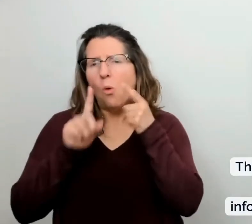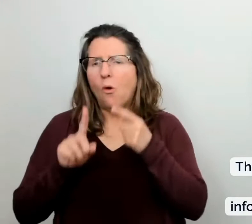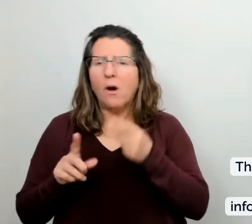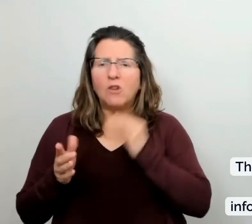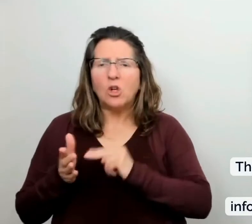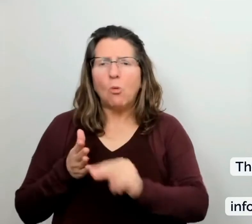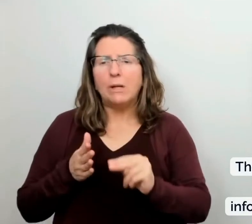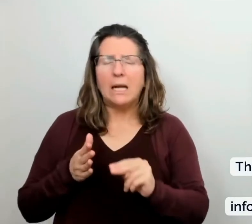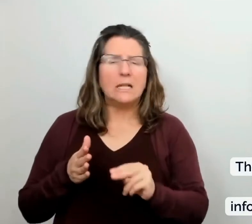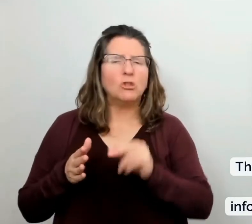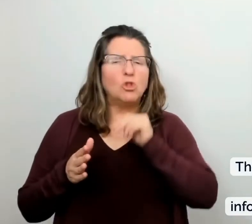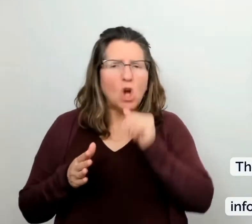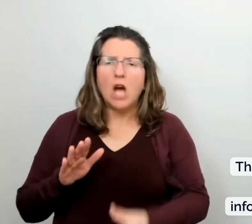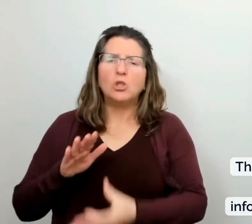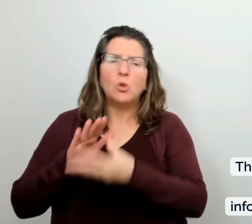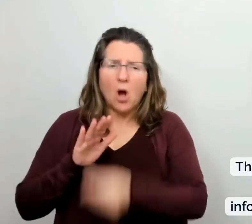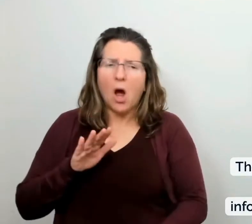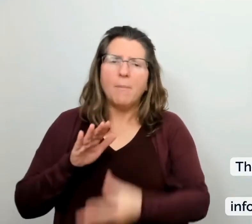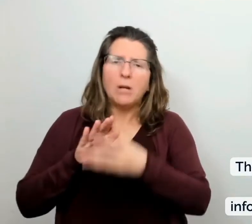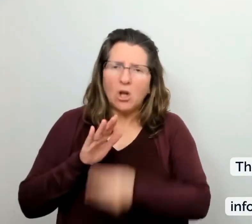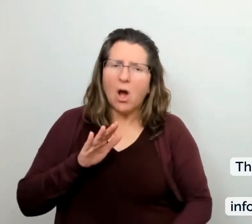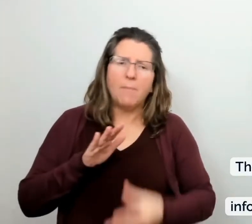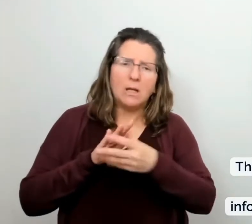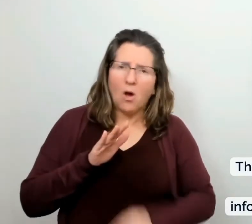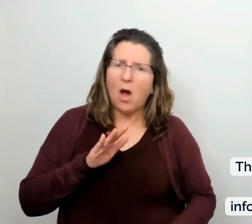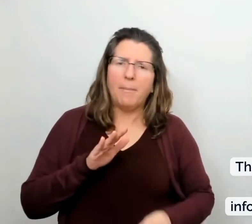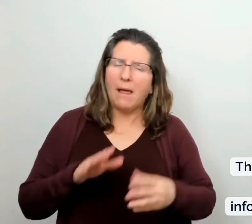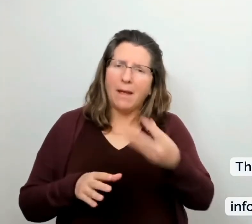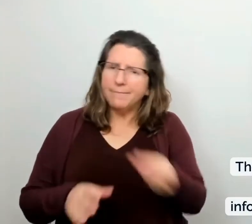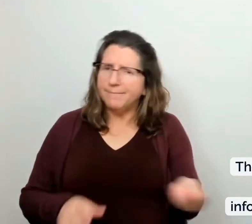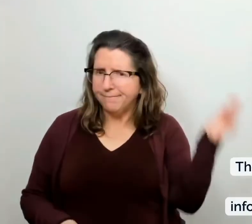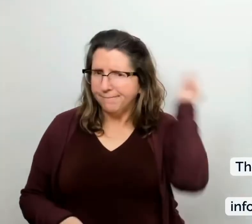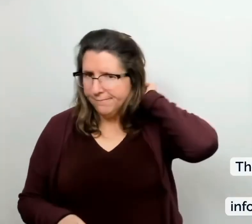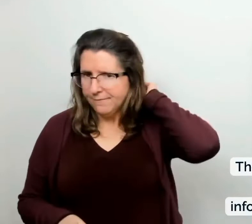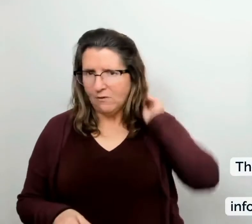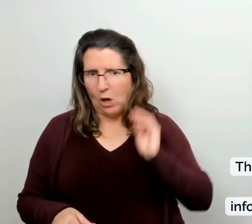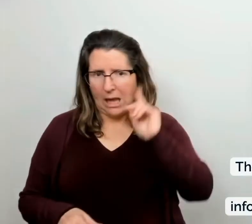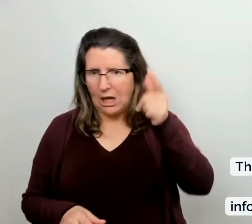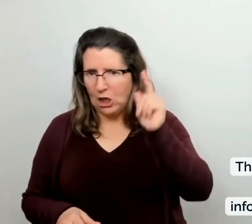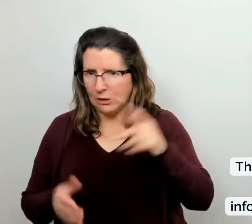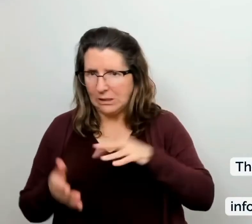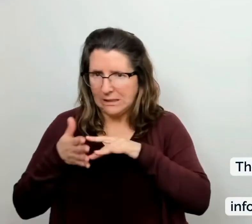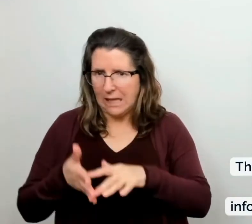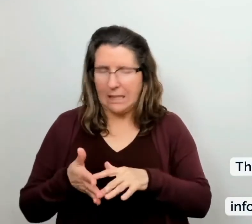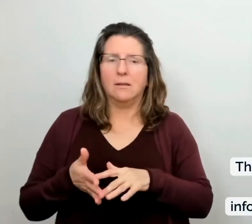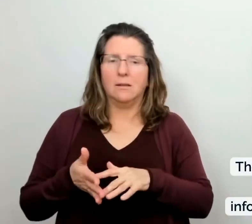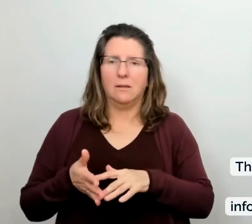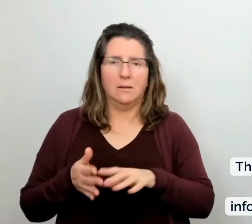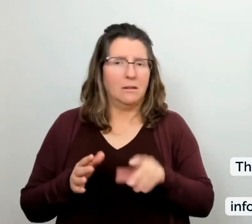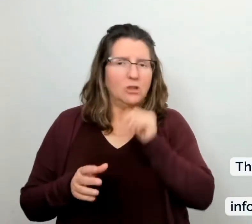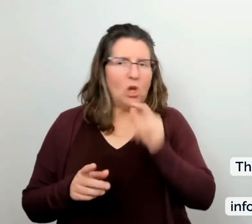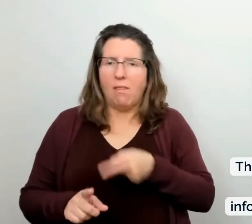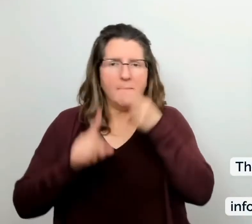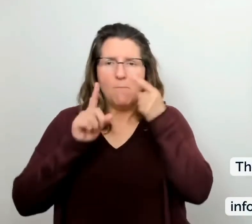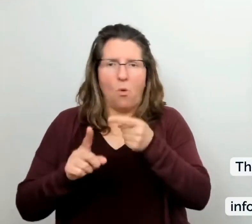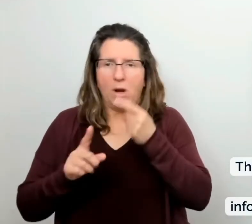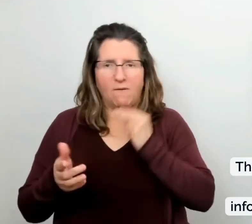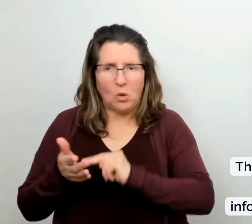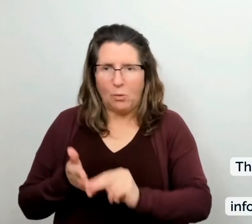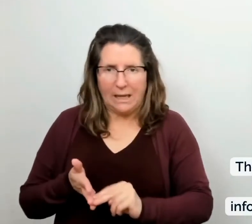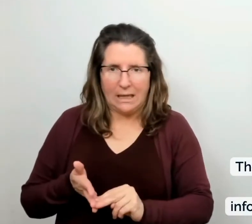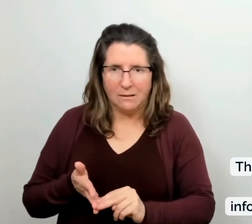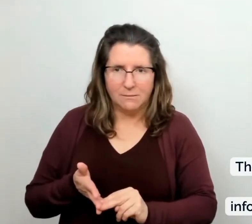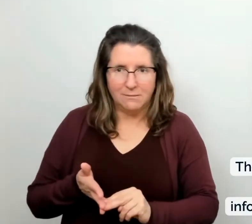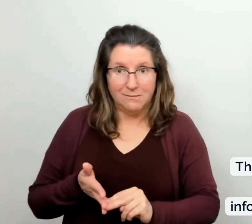The goal of note-taking is NOT to copy and then store the information for later study.